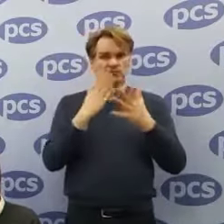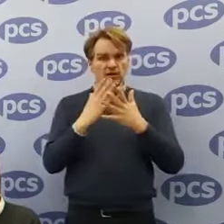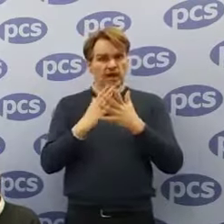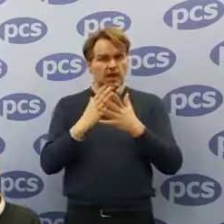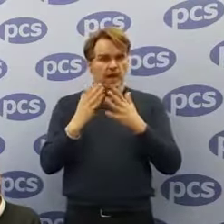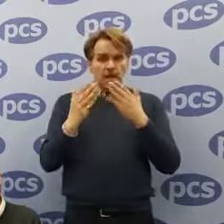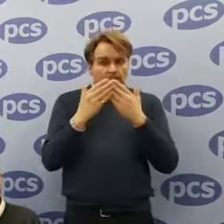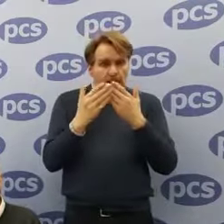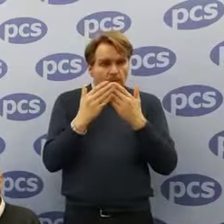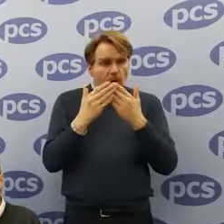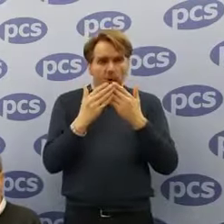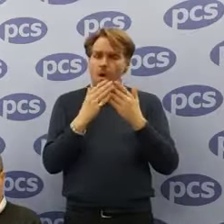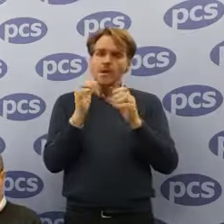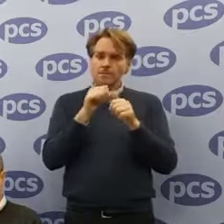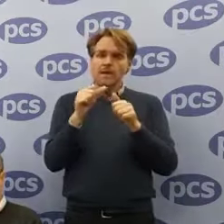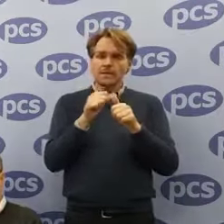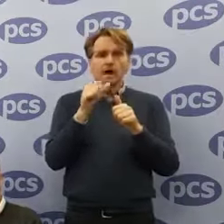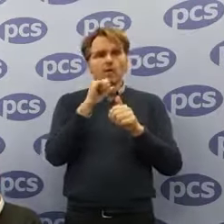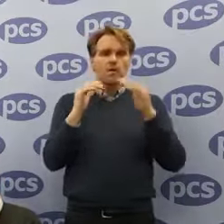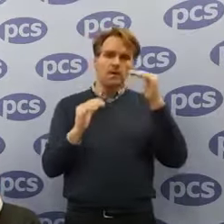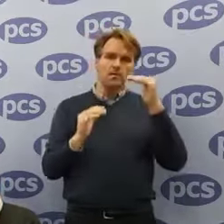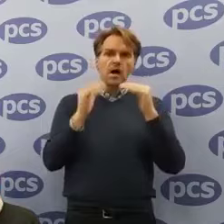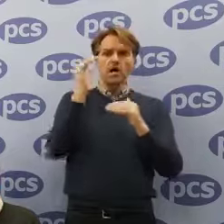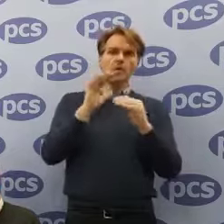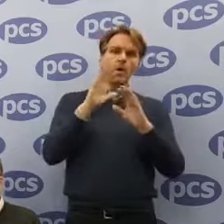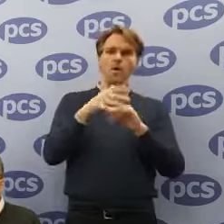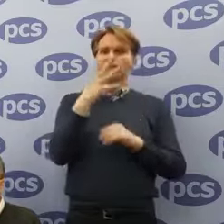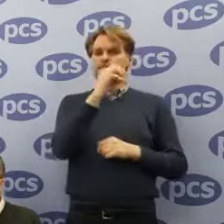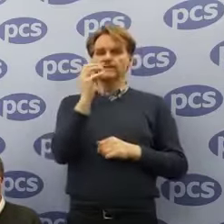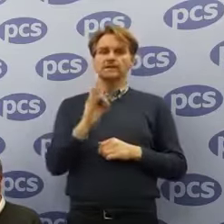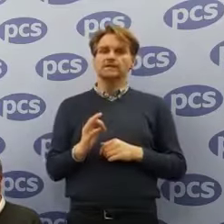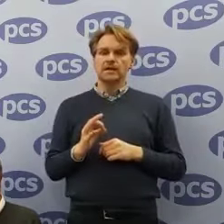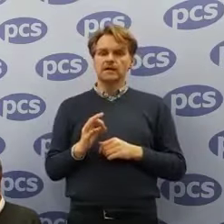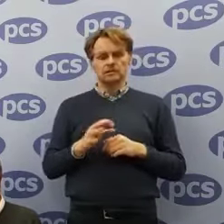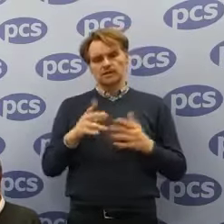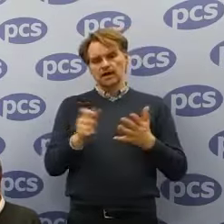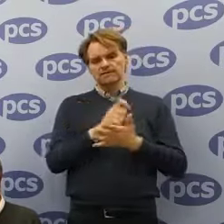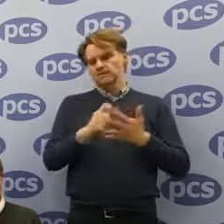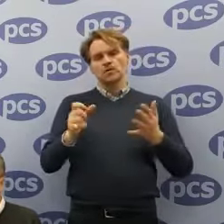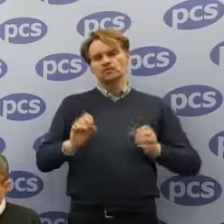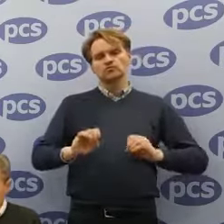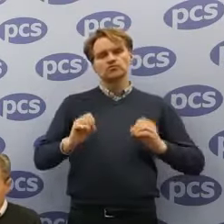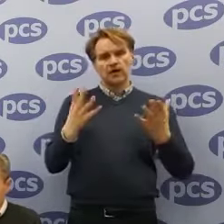get over the 50% threshold and of course last year we did well but since that